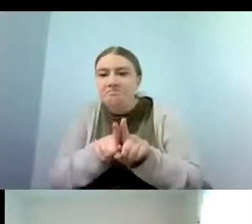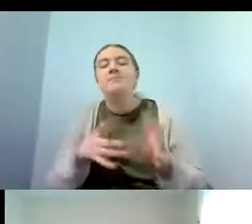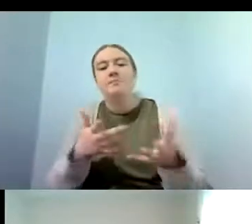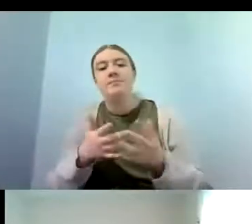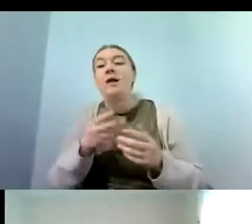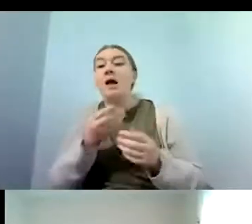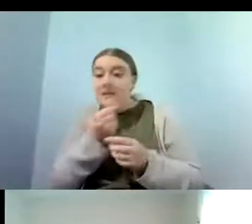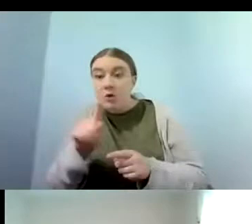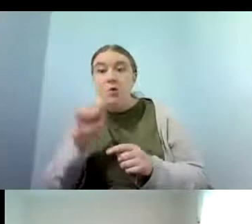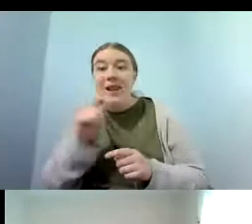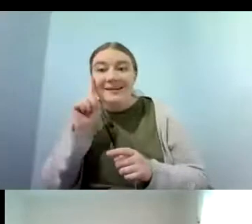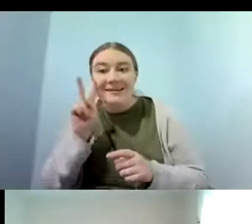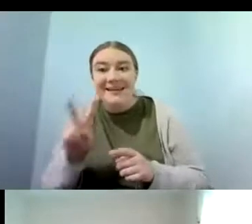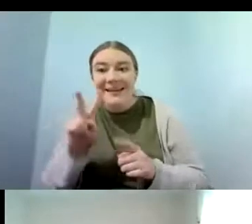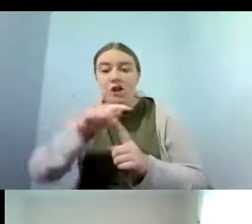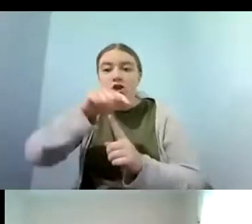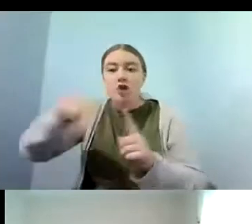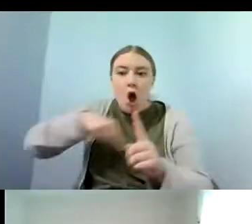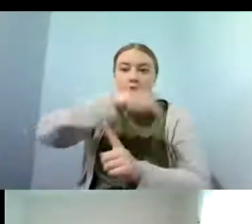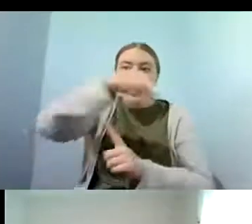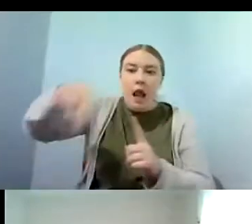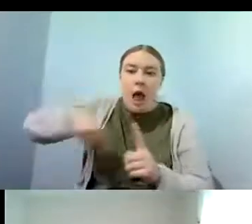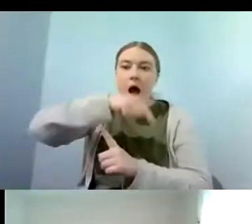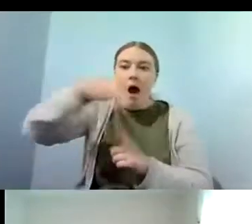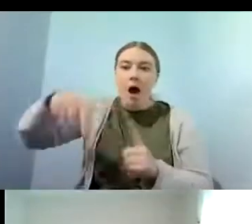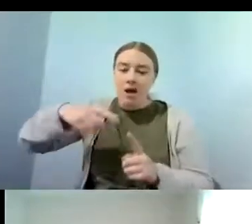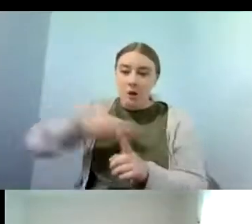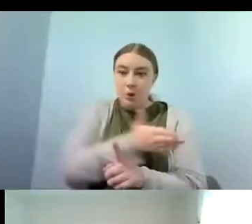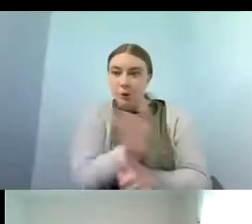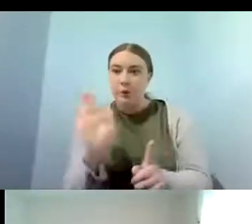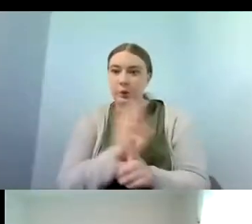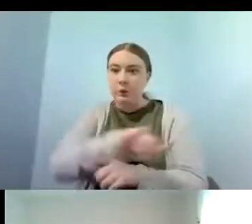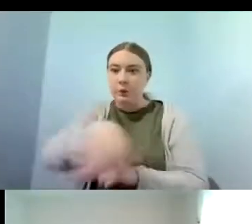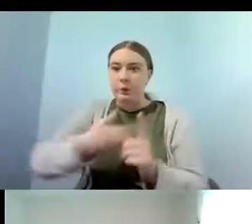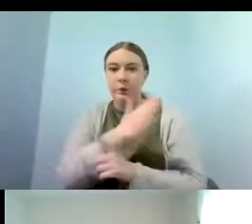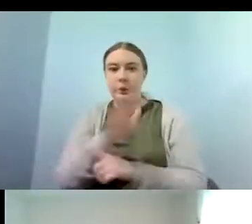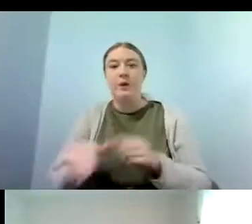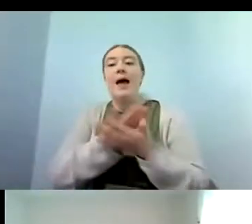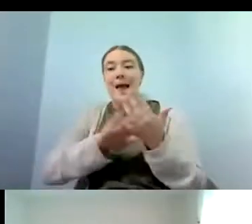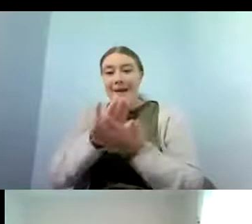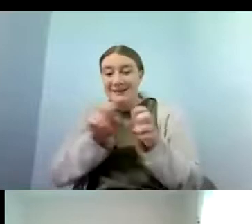circular pattern being created on the water and this is uh the actual spawning event taking place